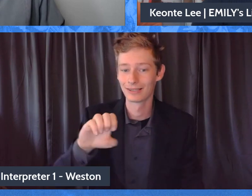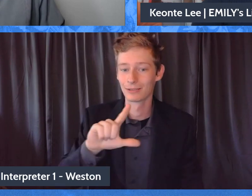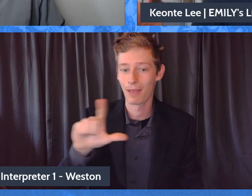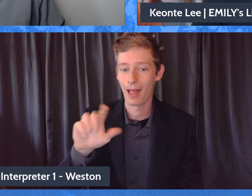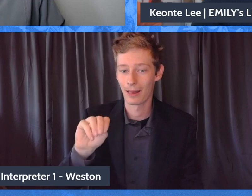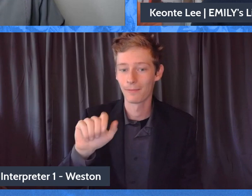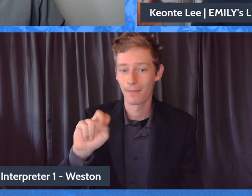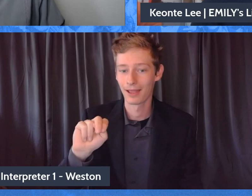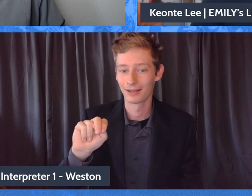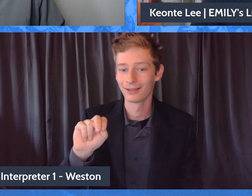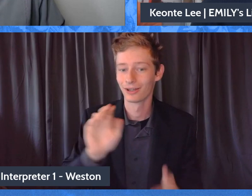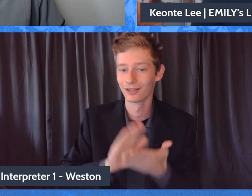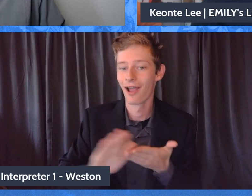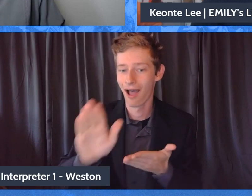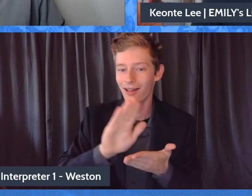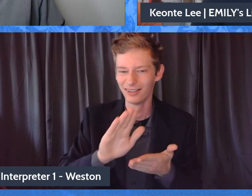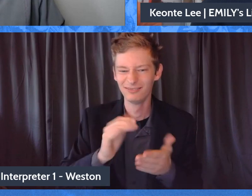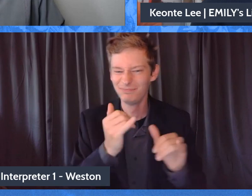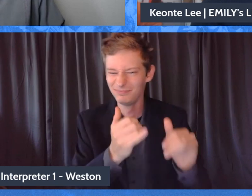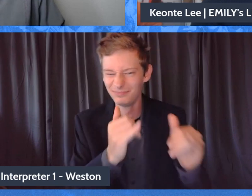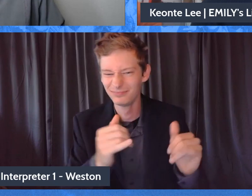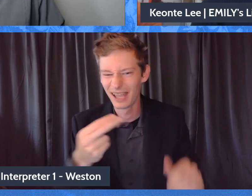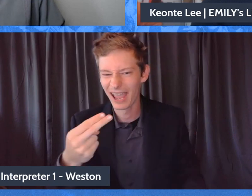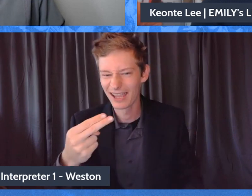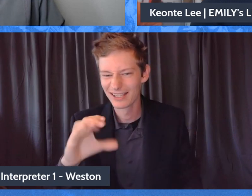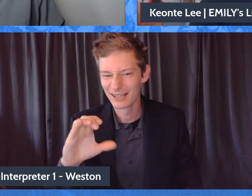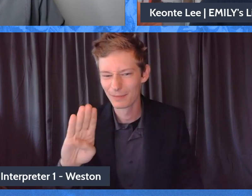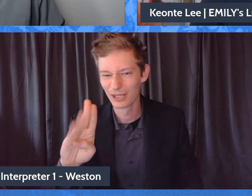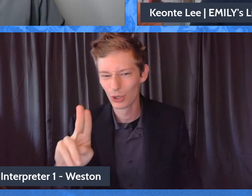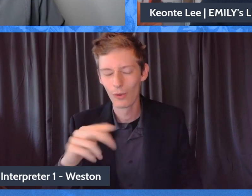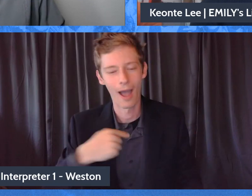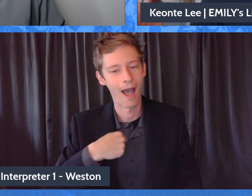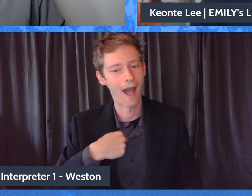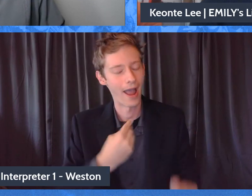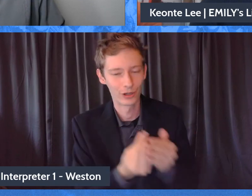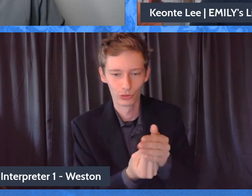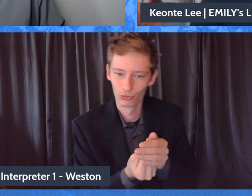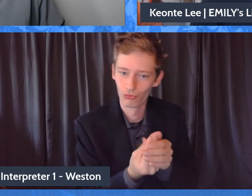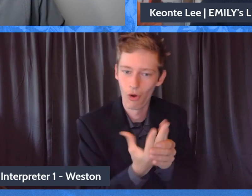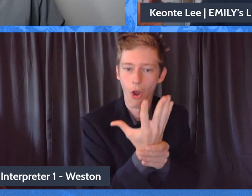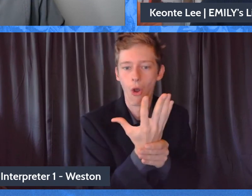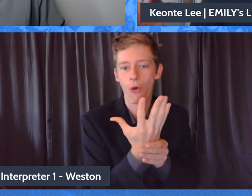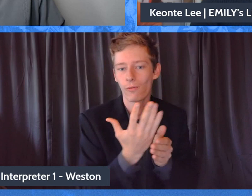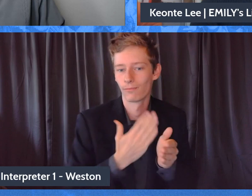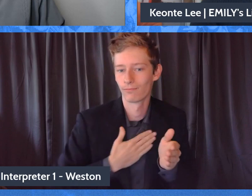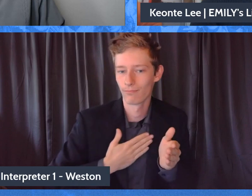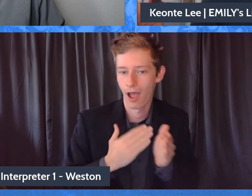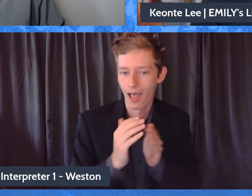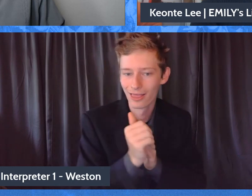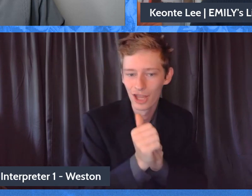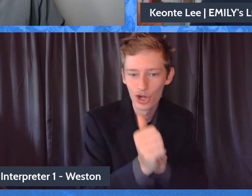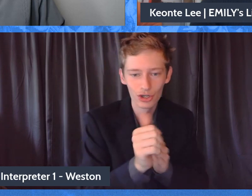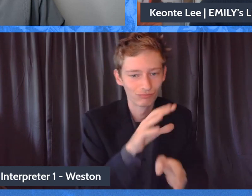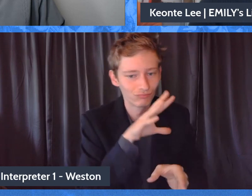I was able to grow my activism and my leadership with organizing and being active in student government.